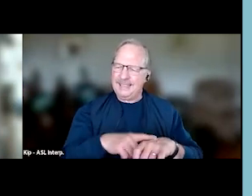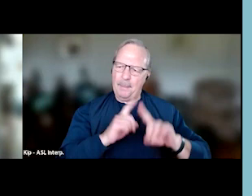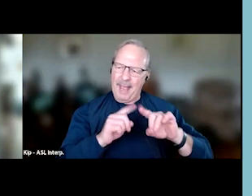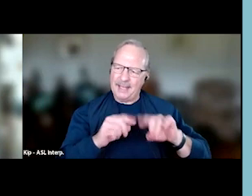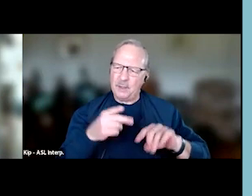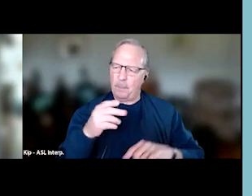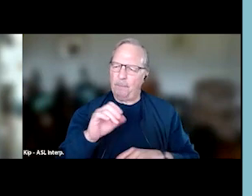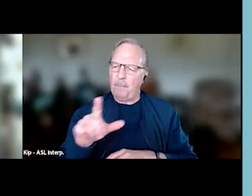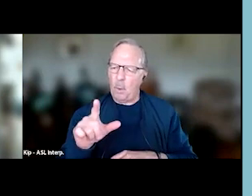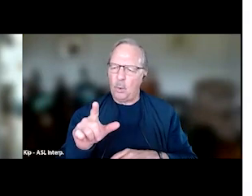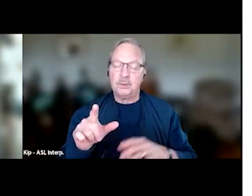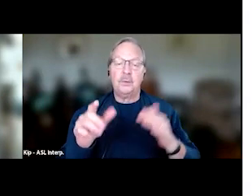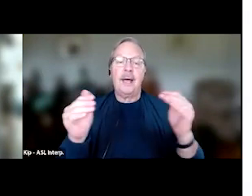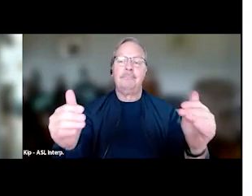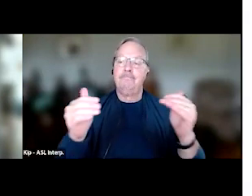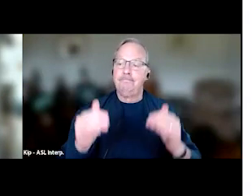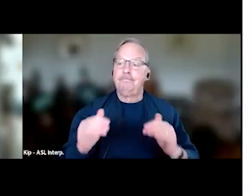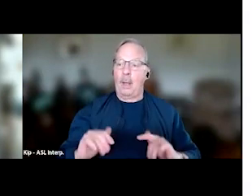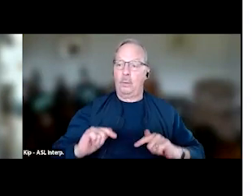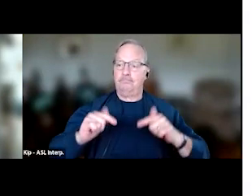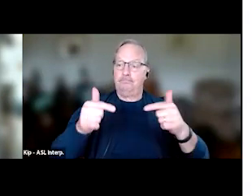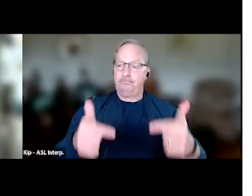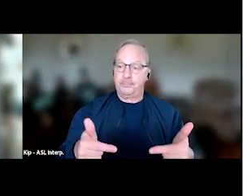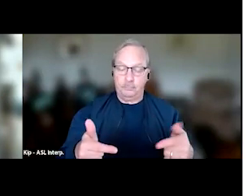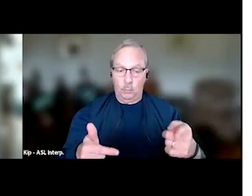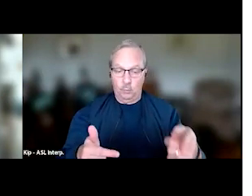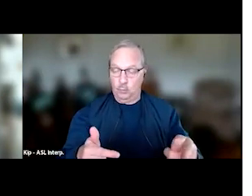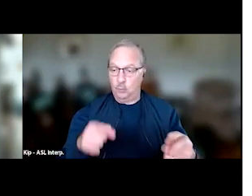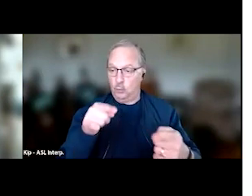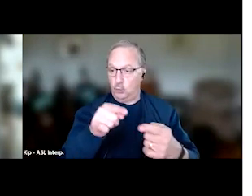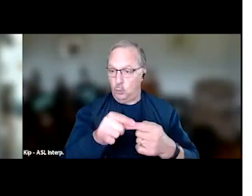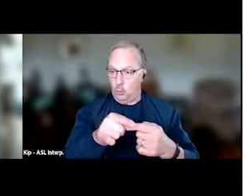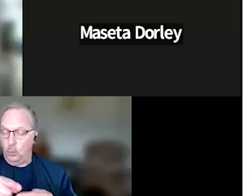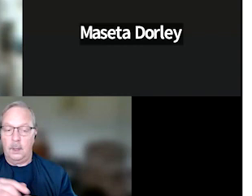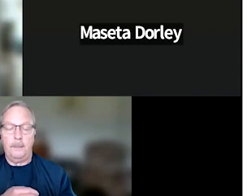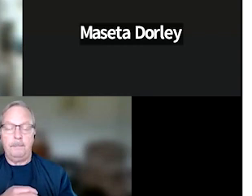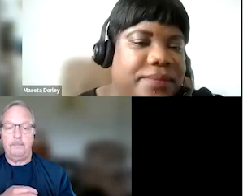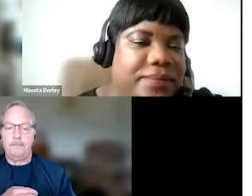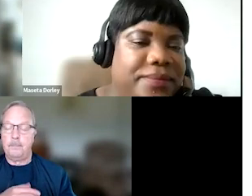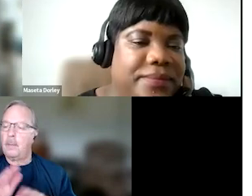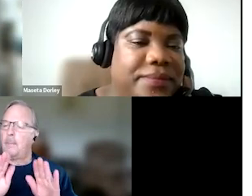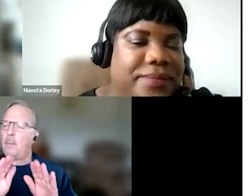So with that, I am going to hand this back over to my wonderful colleague Maseta.